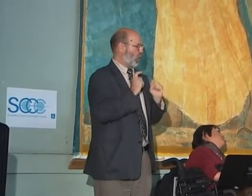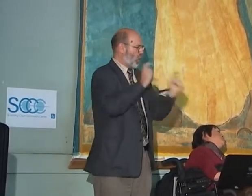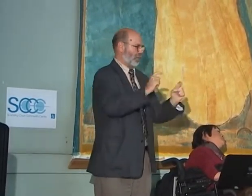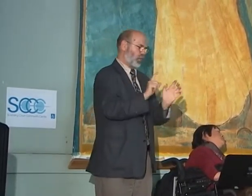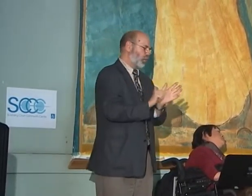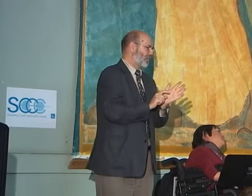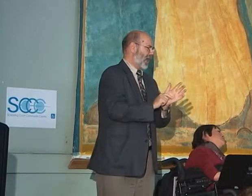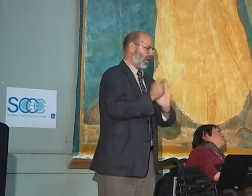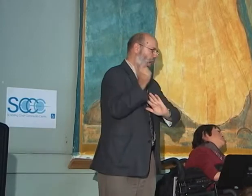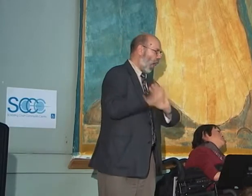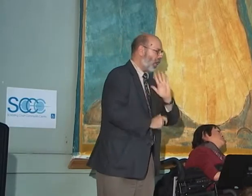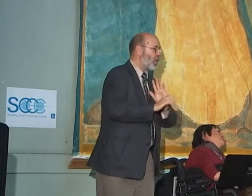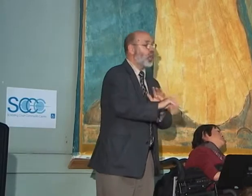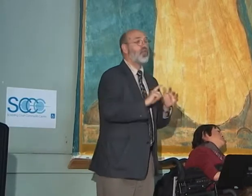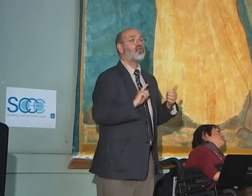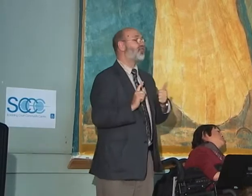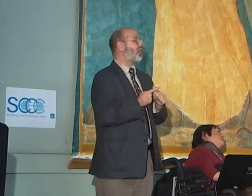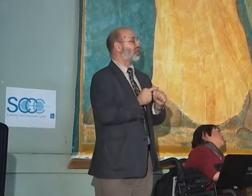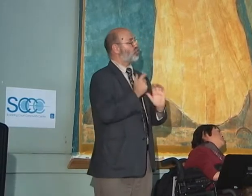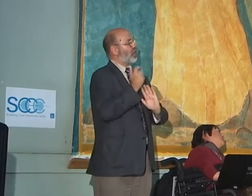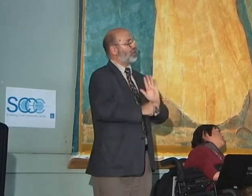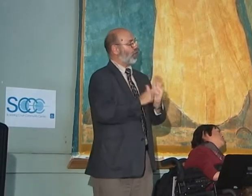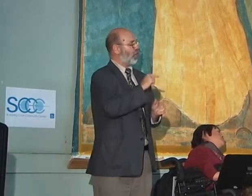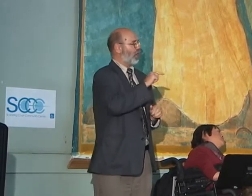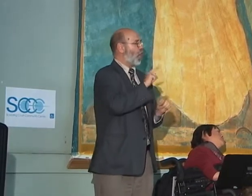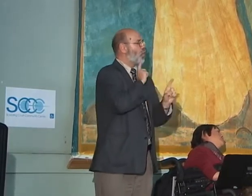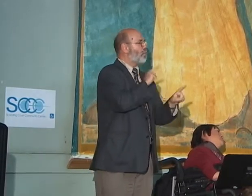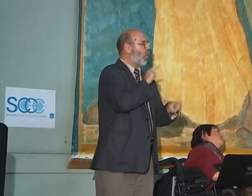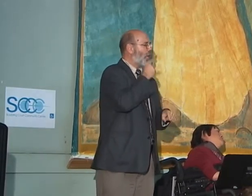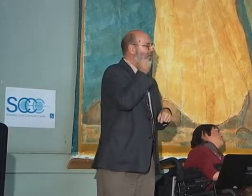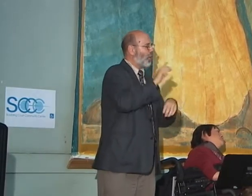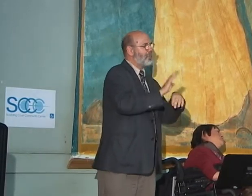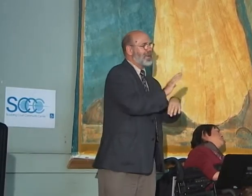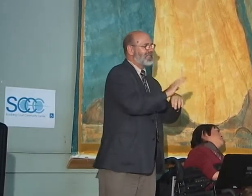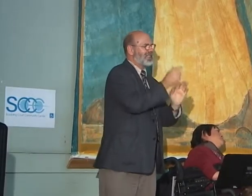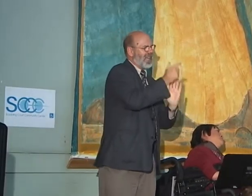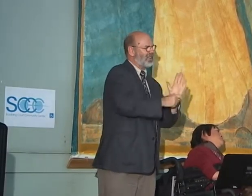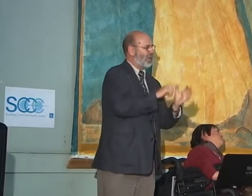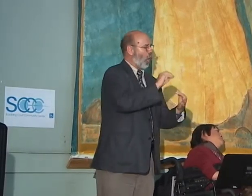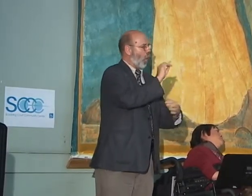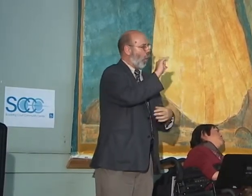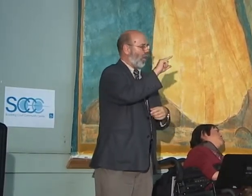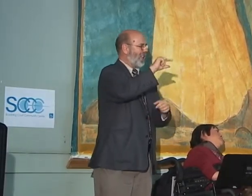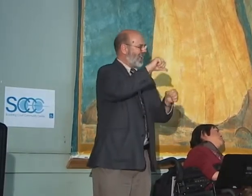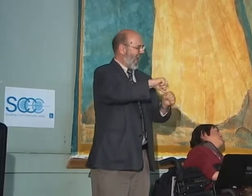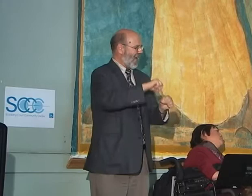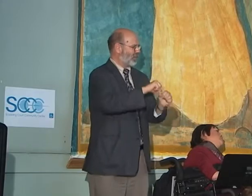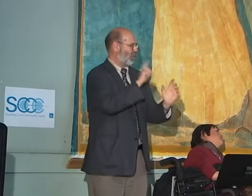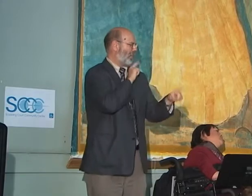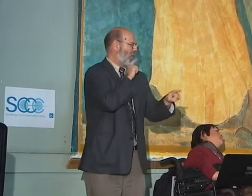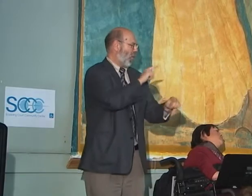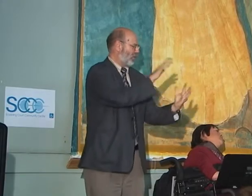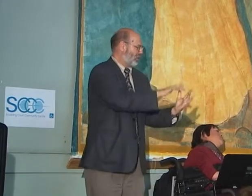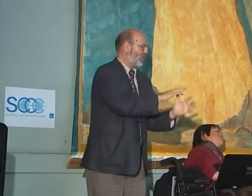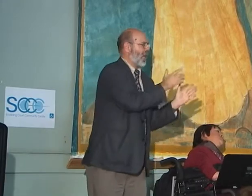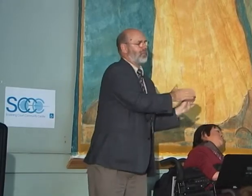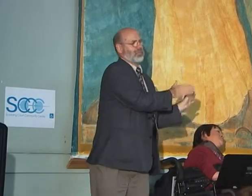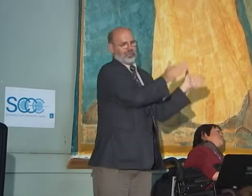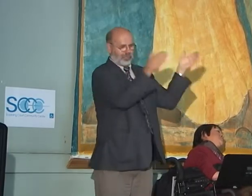and has done great contributions through her writing and research. Uh, she used to write, initially, in the business area